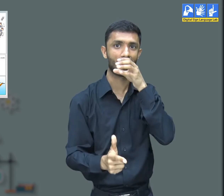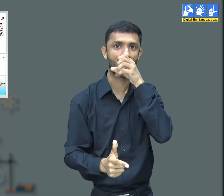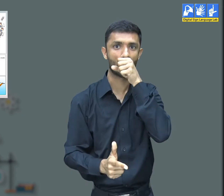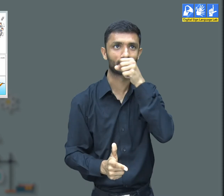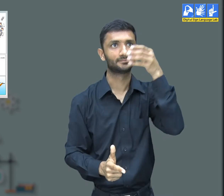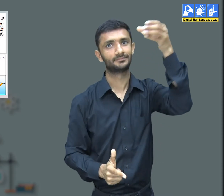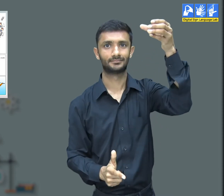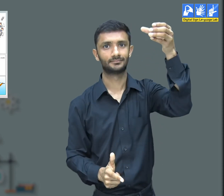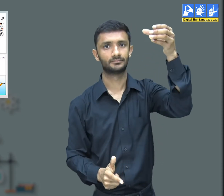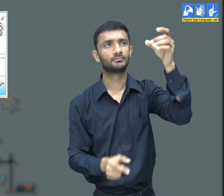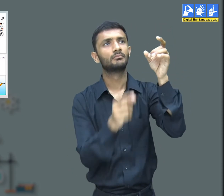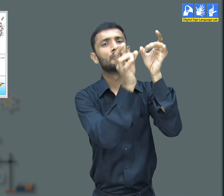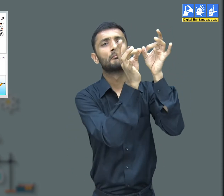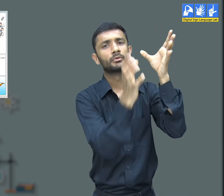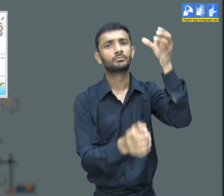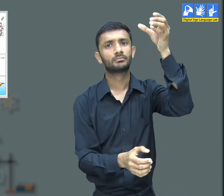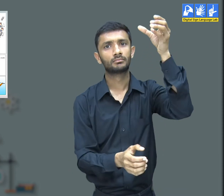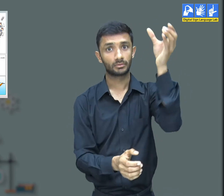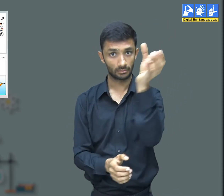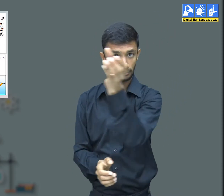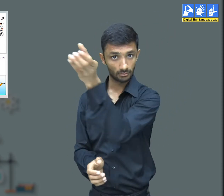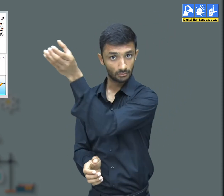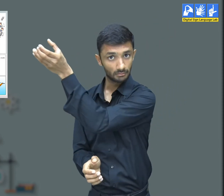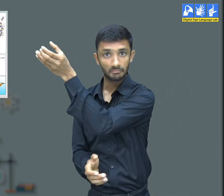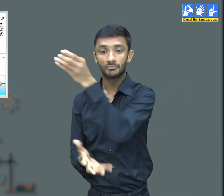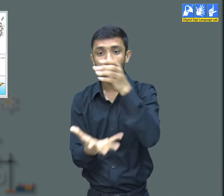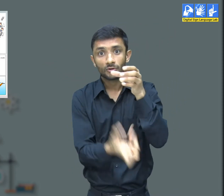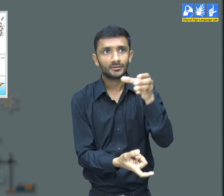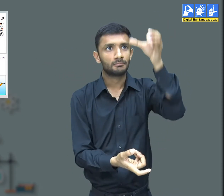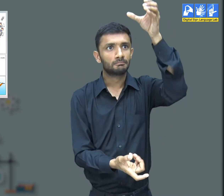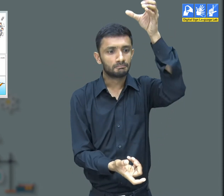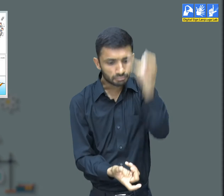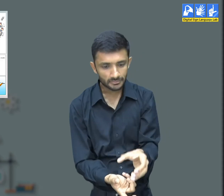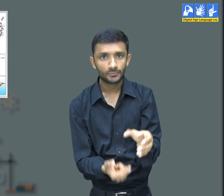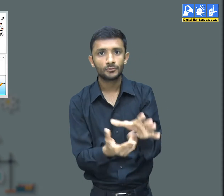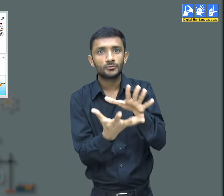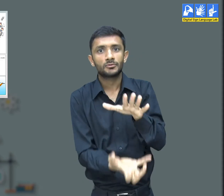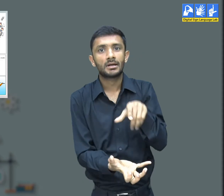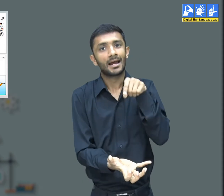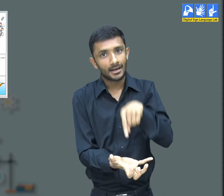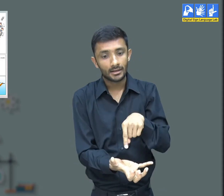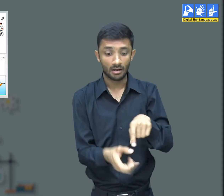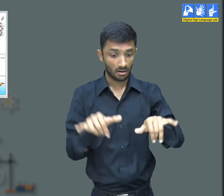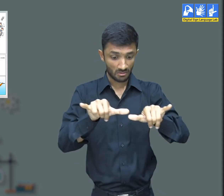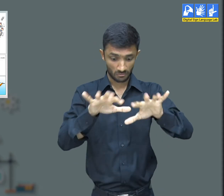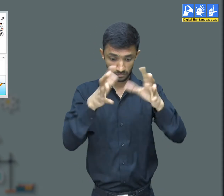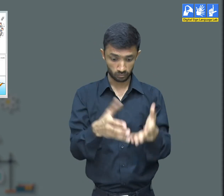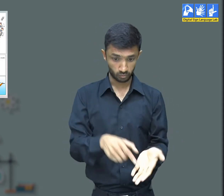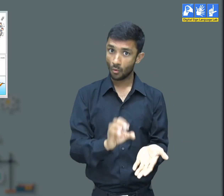On a mango tree if a mango drops, it doesn't start floating rather it falls to the ground.